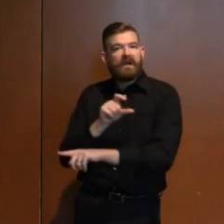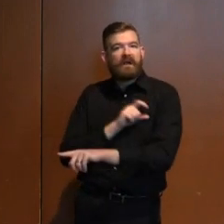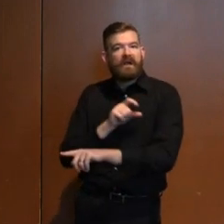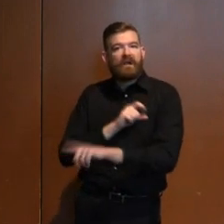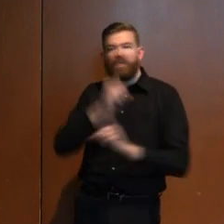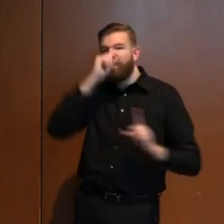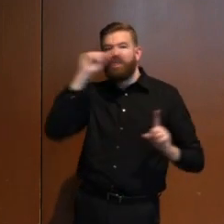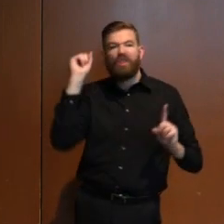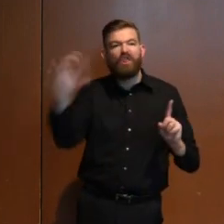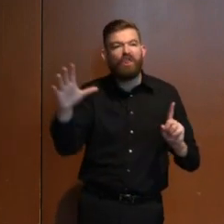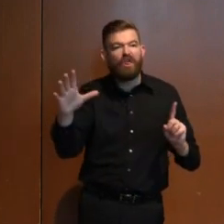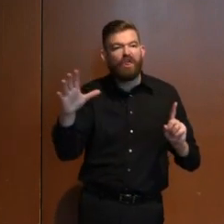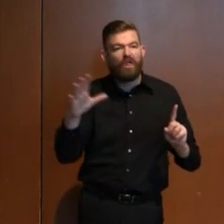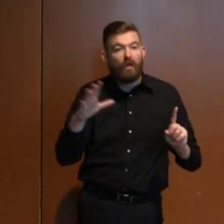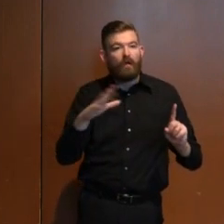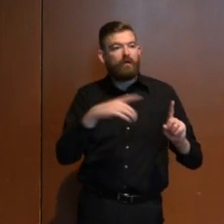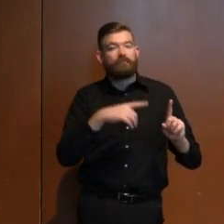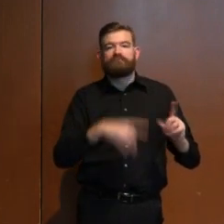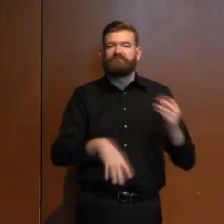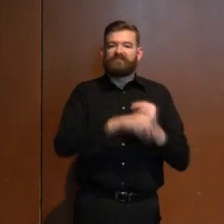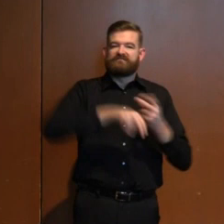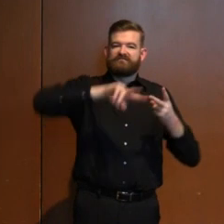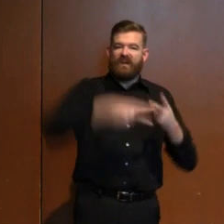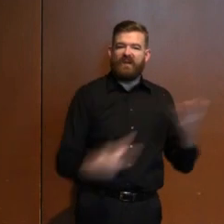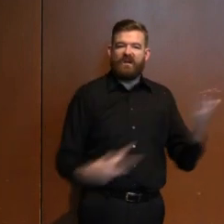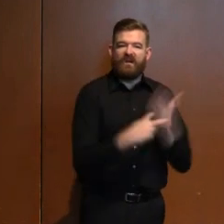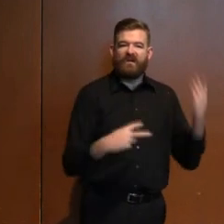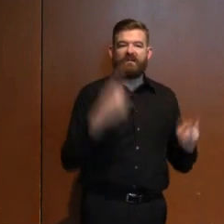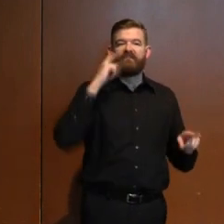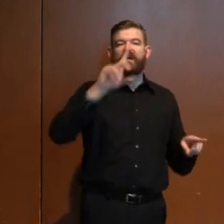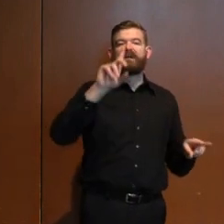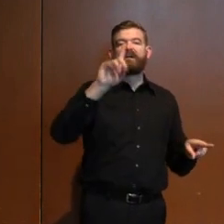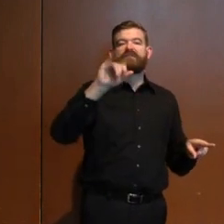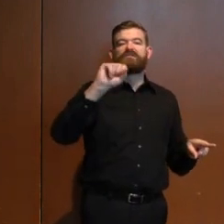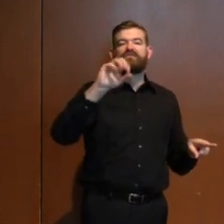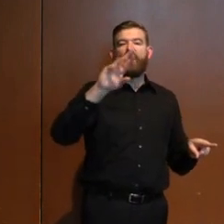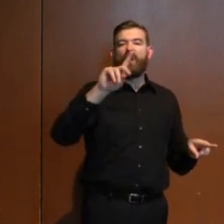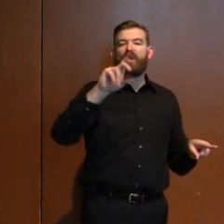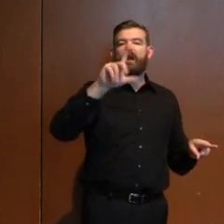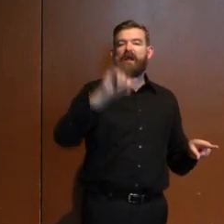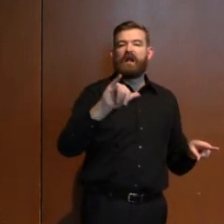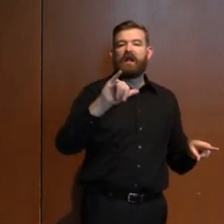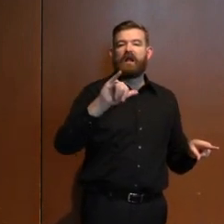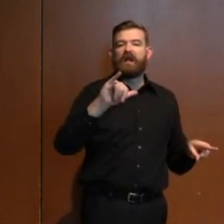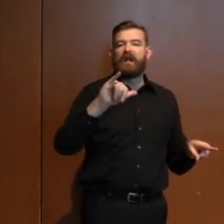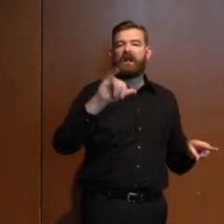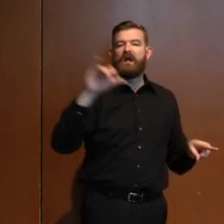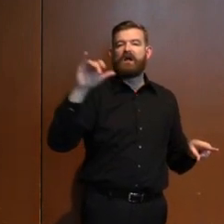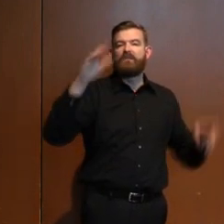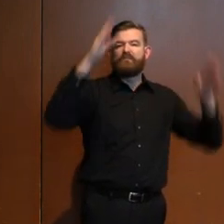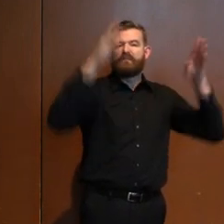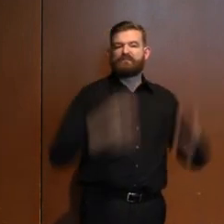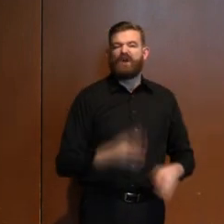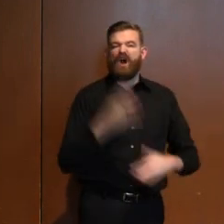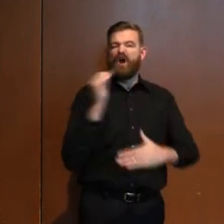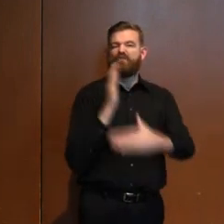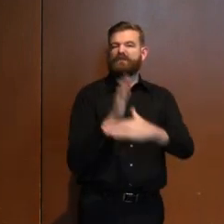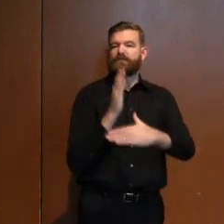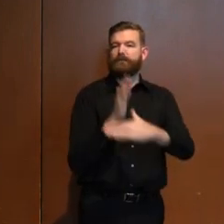CORONAVIRUS AND STARTED TO COUGH AT POLICE AND MEDICAL PERSONNEL. HE WAS CHARGED WITH A